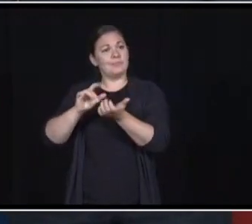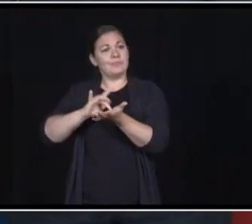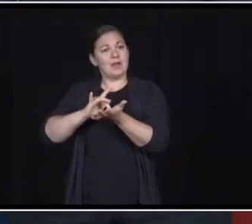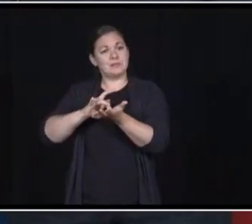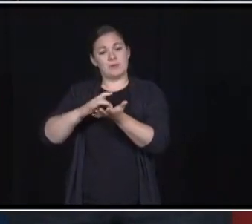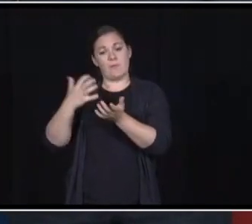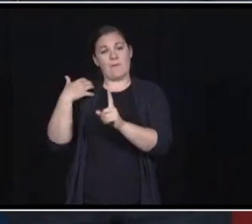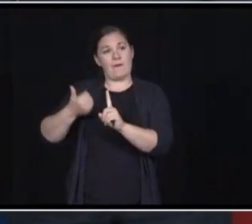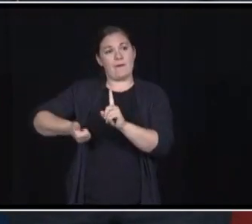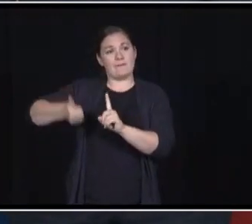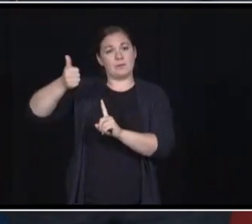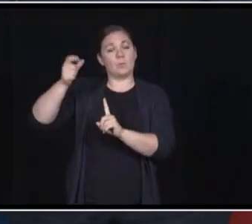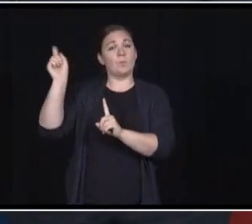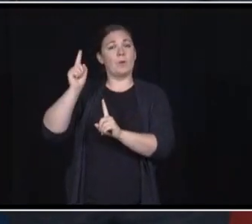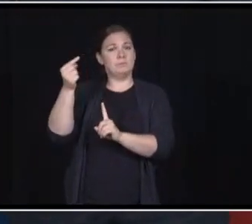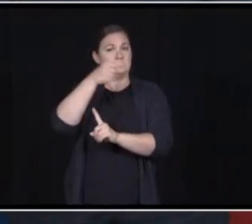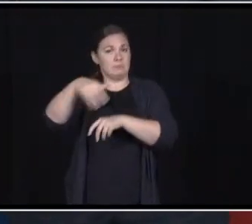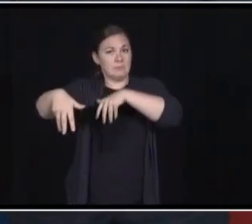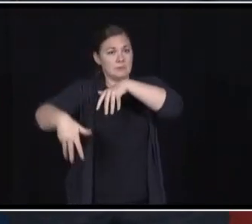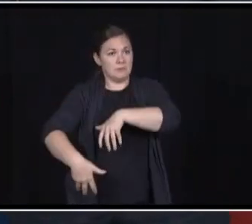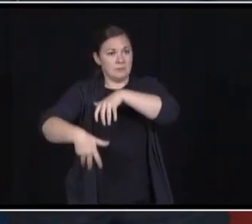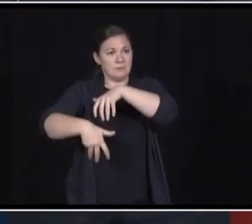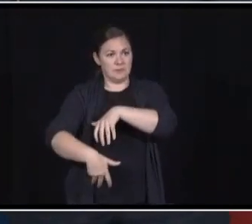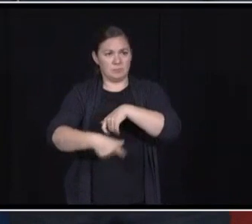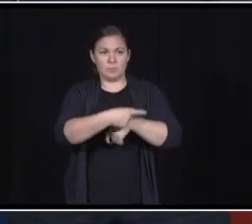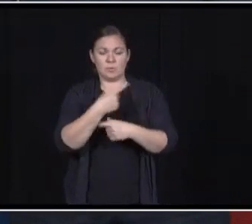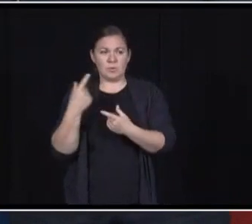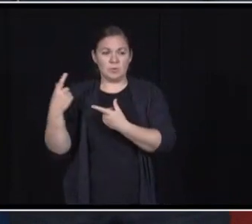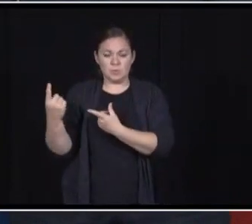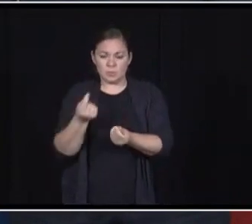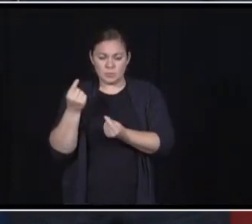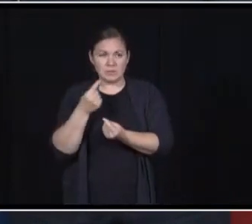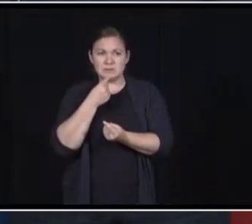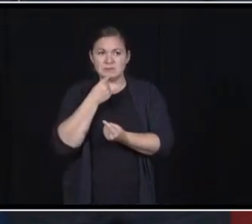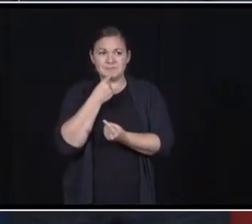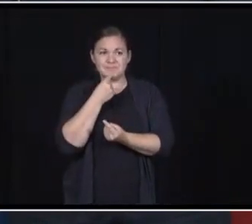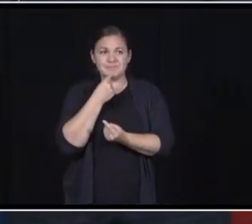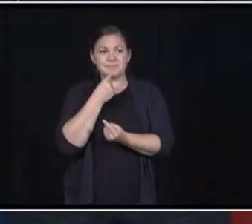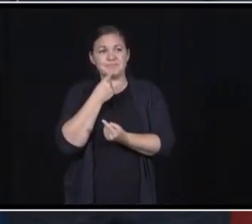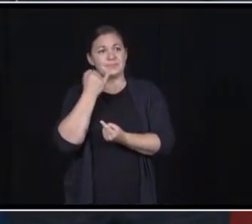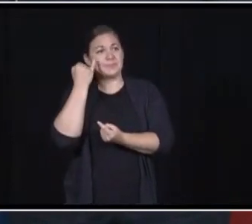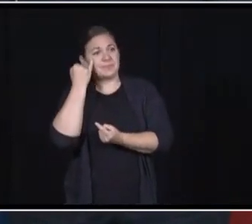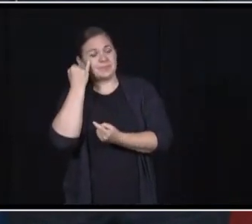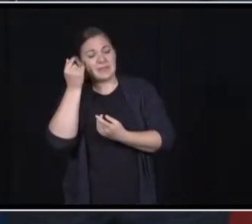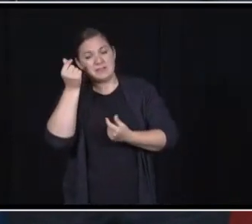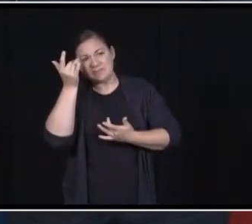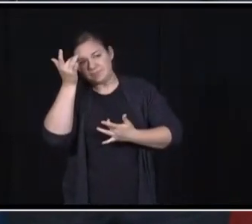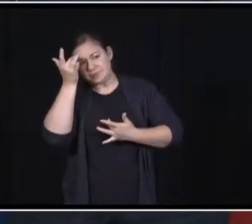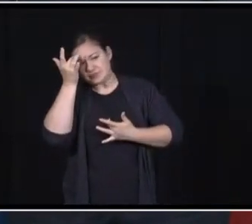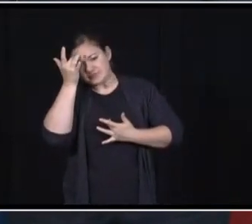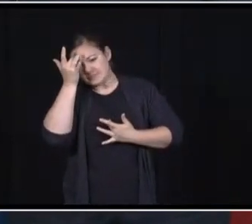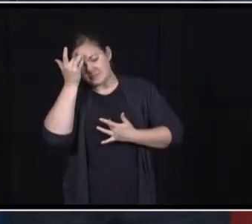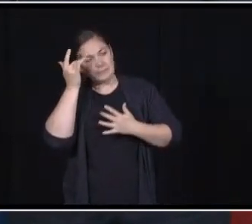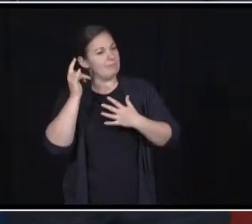associate medical officer of health in Niagara, she tweeted about COVID and she said that if you show the modest symptoms, you